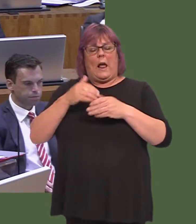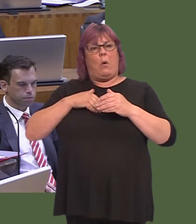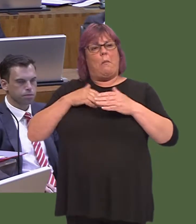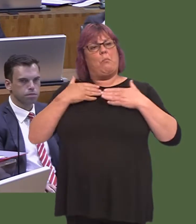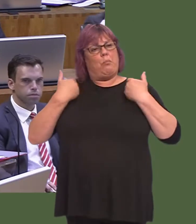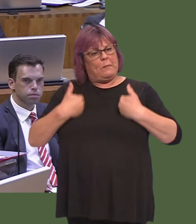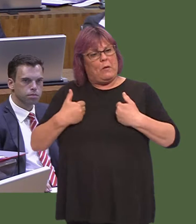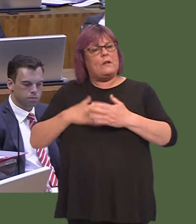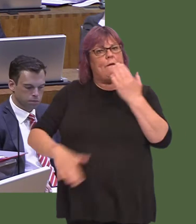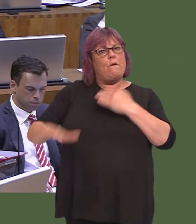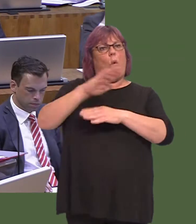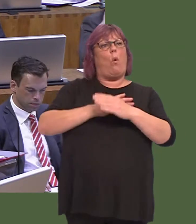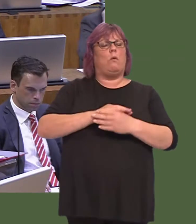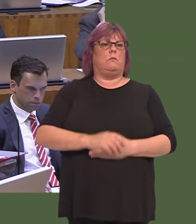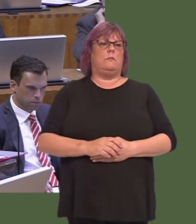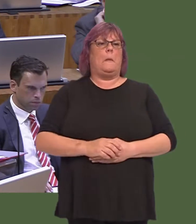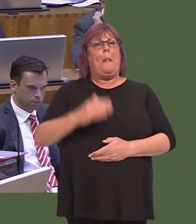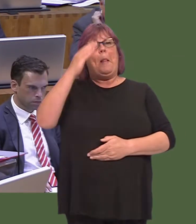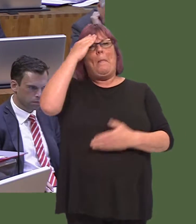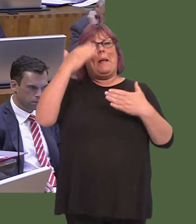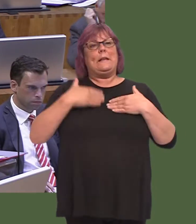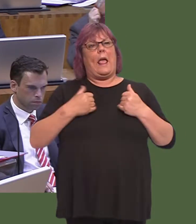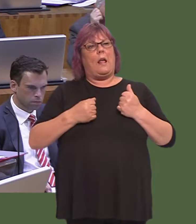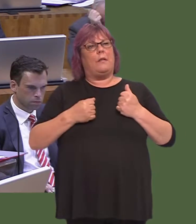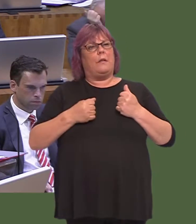We want to make sure that mental health is seen as something that is a priority for all